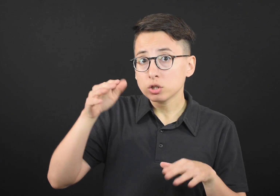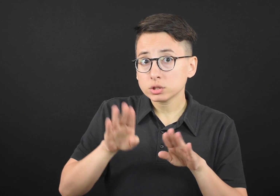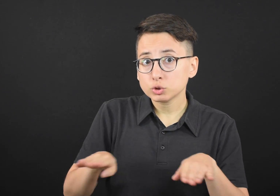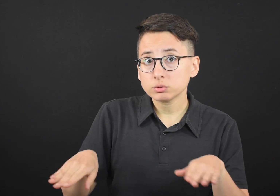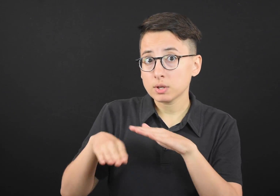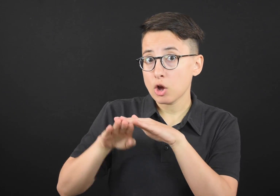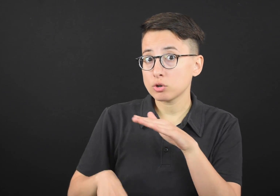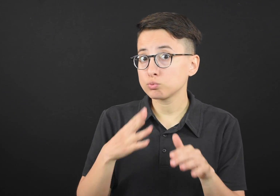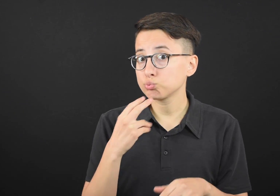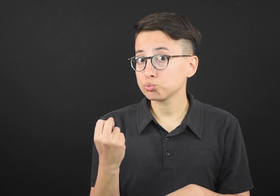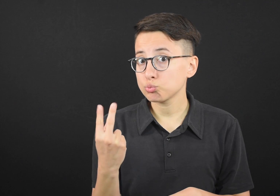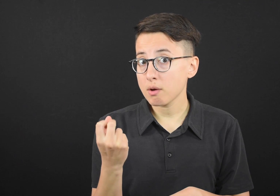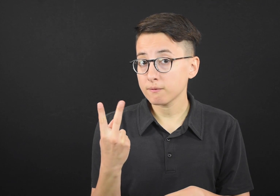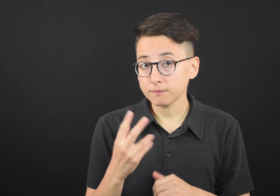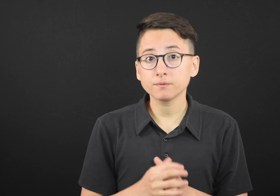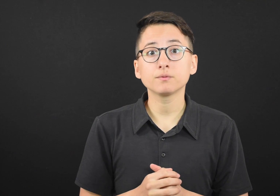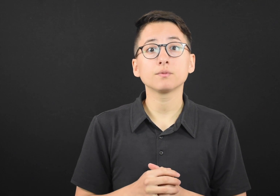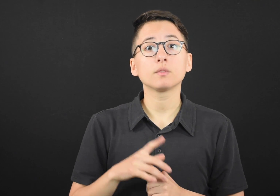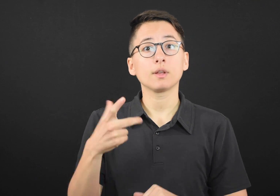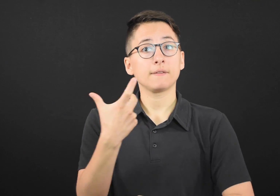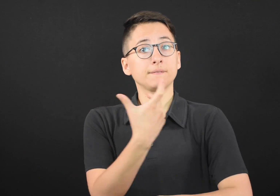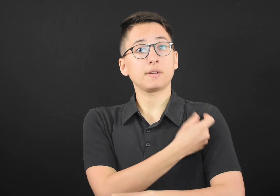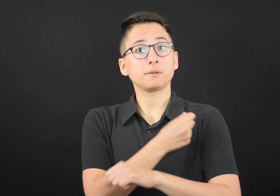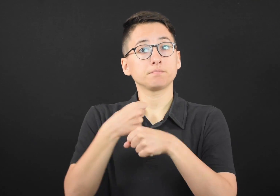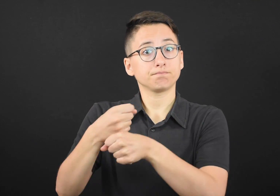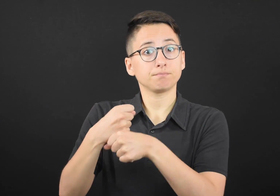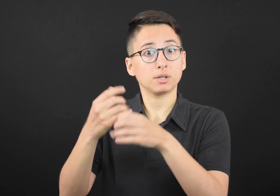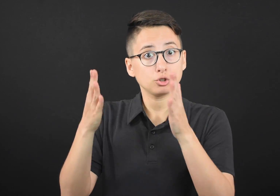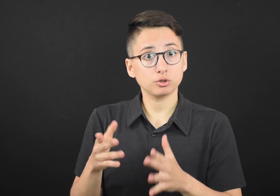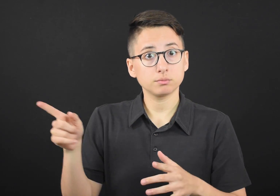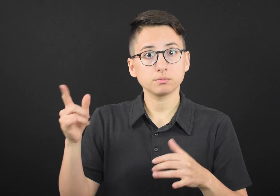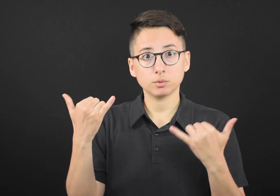the vaccine manufacturers are currently seeing if a lower dose of